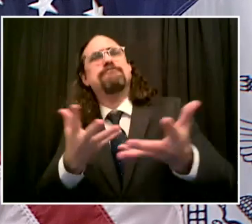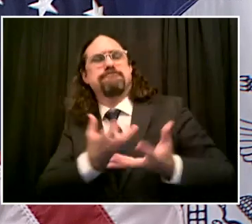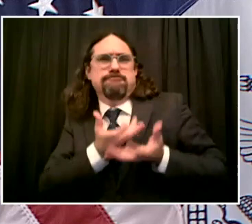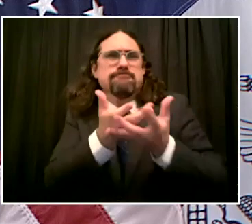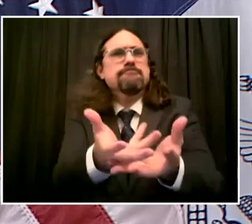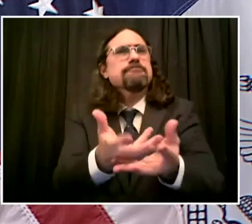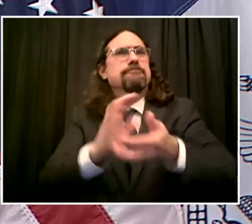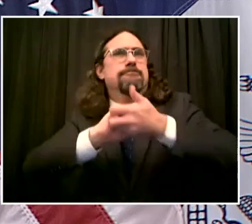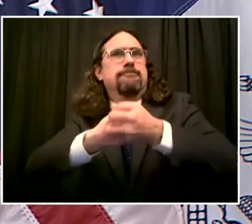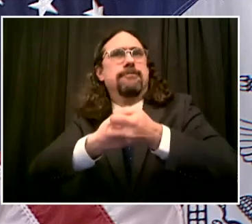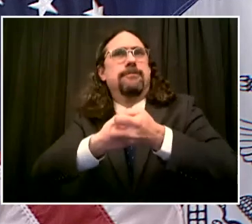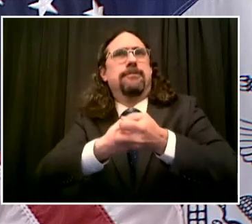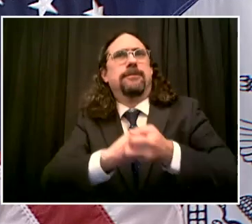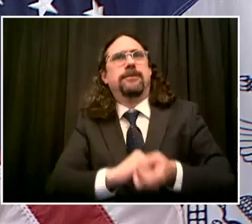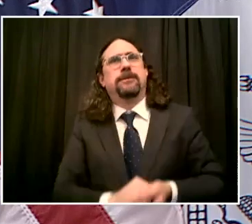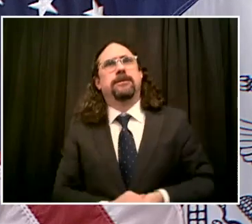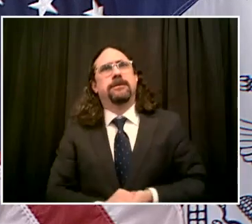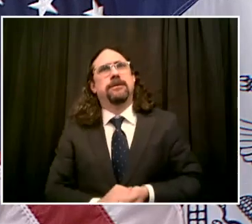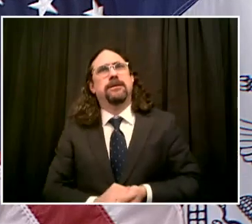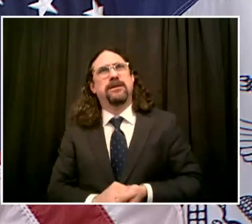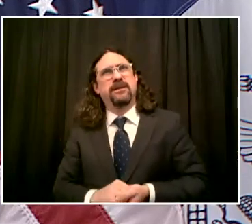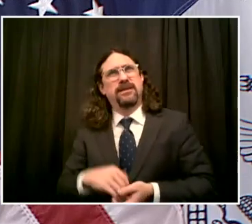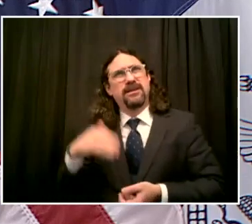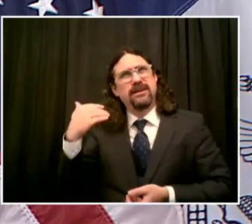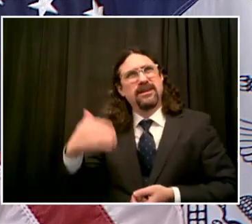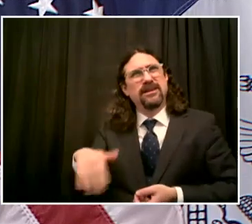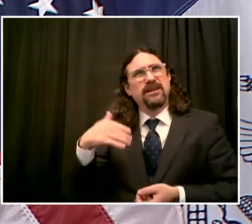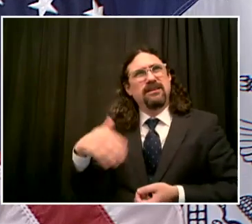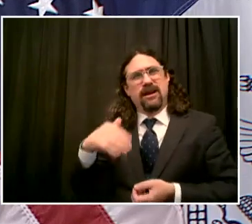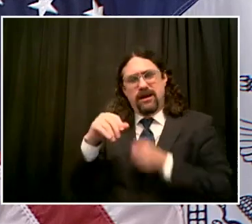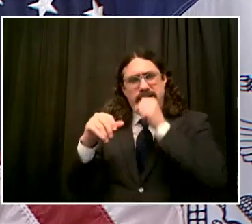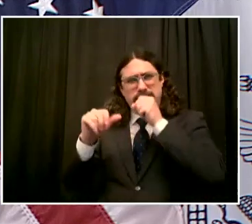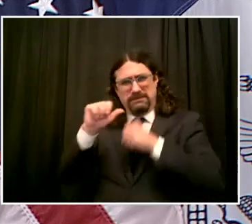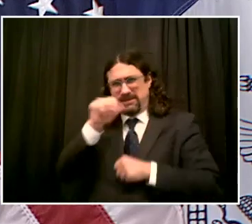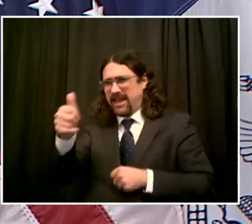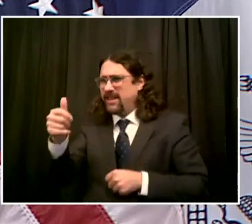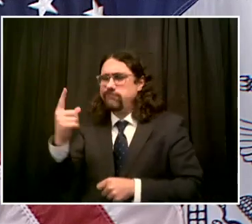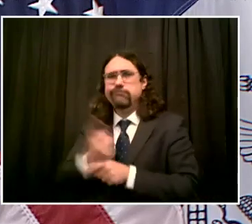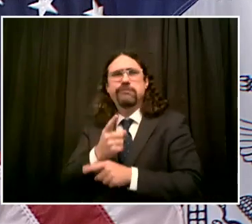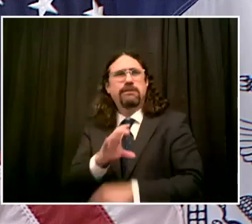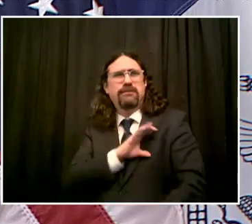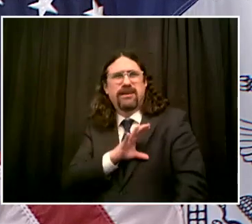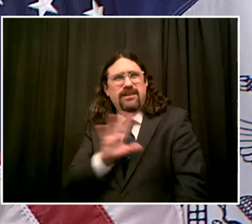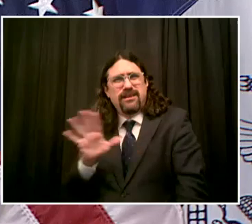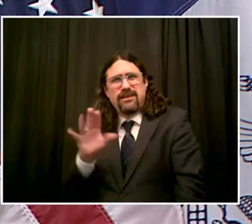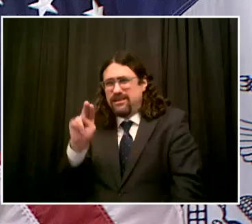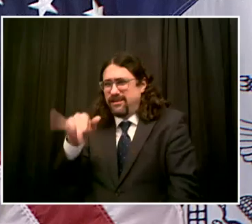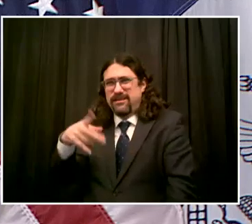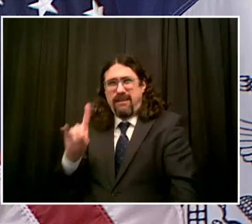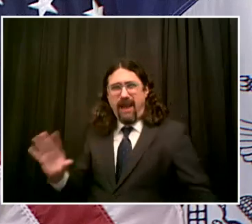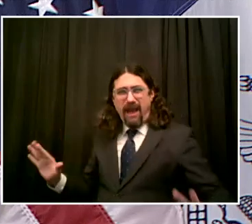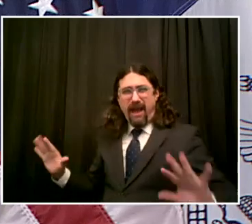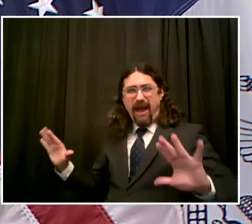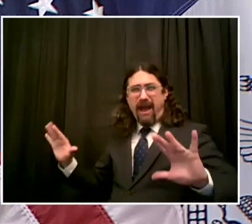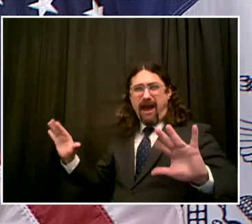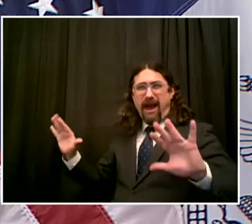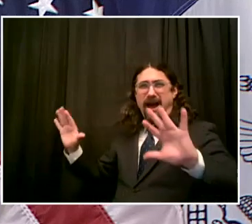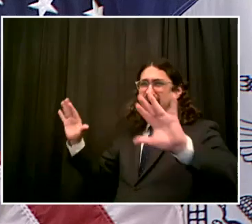FOCUS ON. WHEN THE HIGHEST RANKING UNORIFMED OFFICER IN THE GREATEST POLICE FORCE IN AMERICA